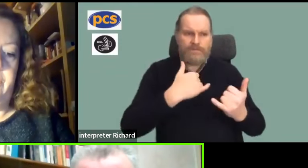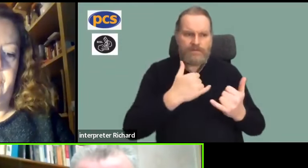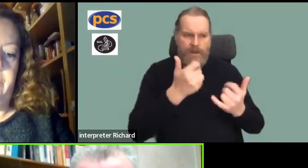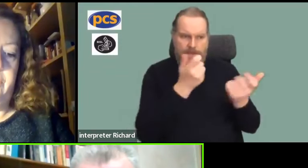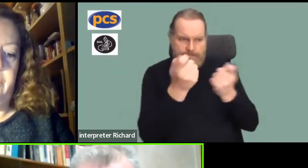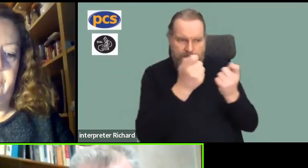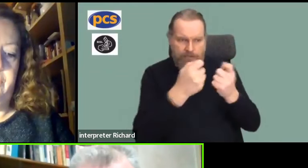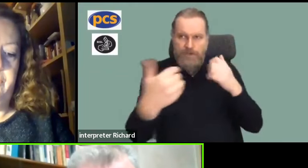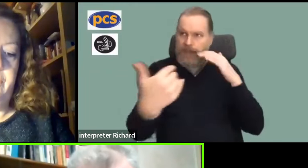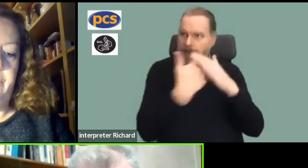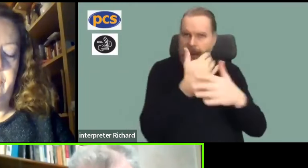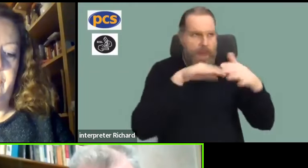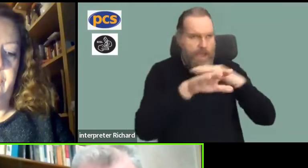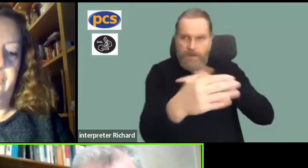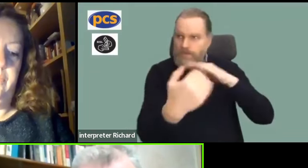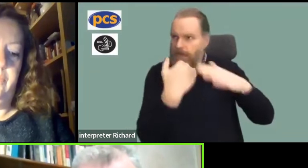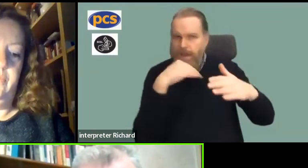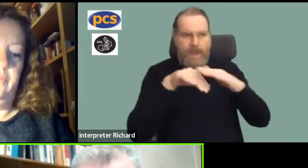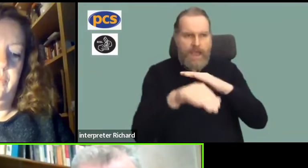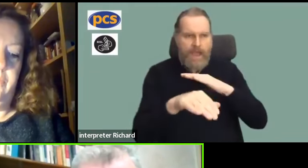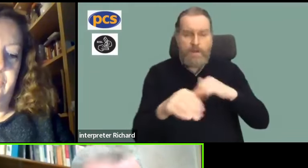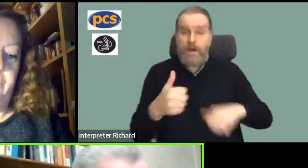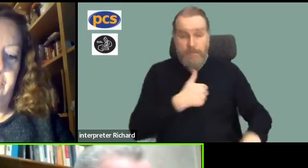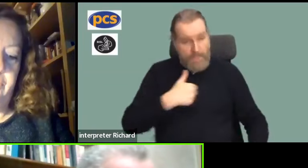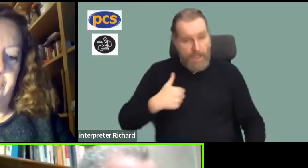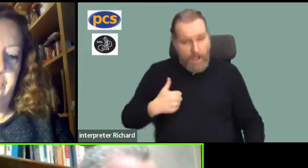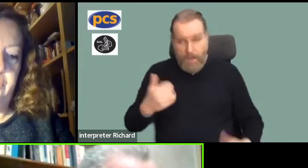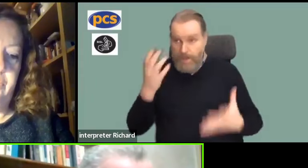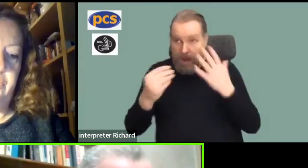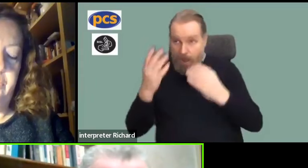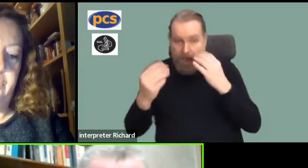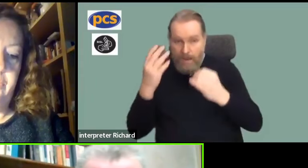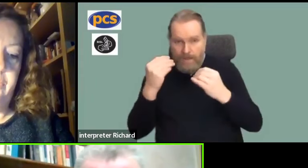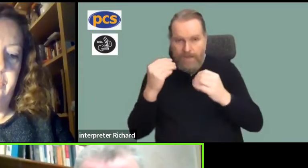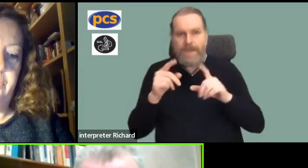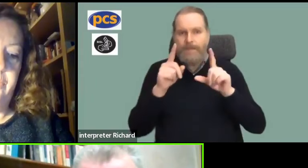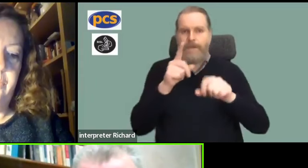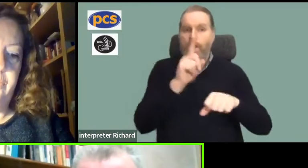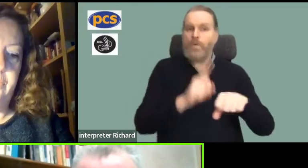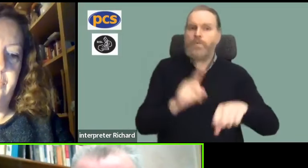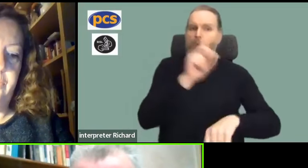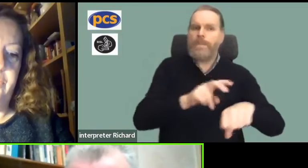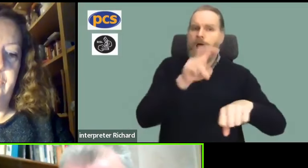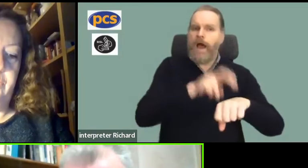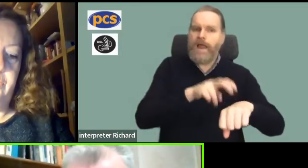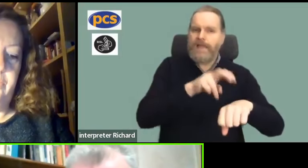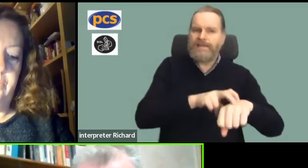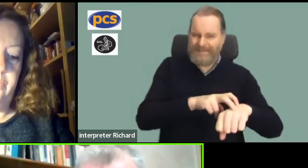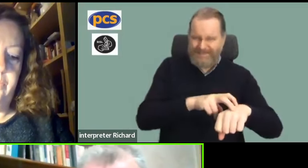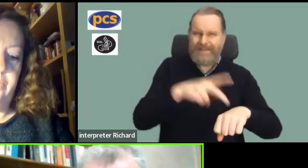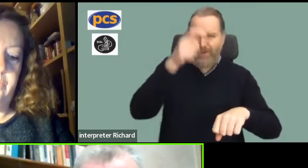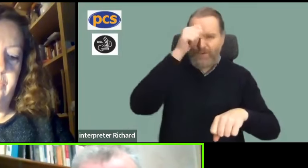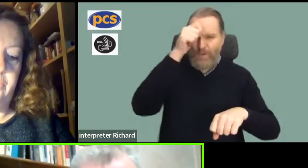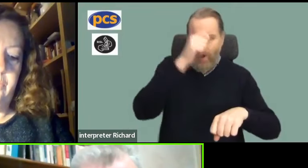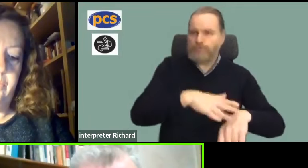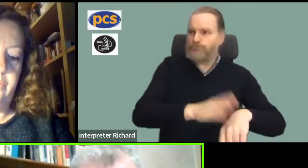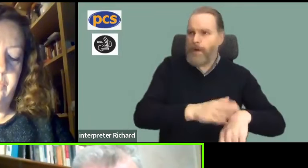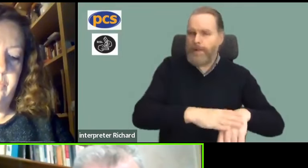does not yet include Northern Ireland But We are very conscious of But We are very conscious of of of that point. of that point. and certainly